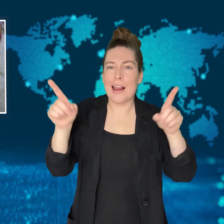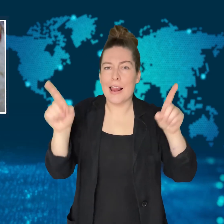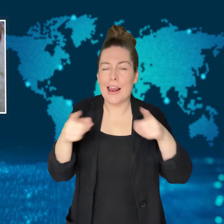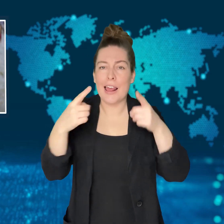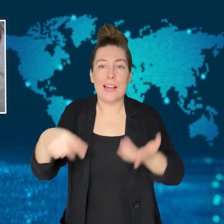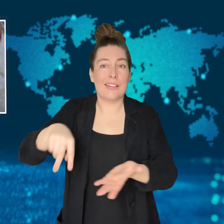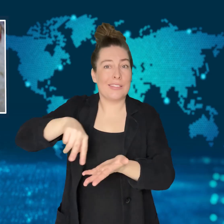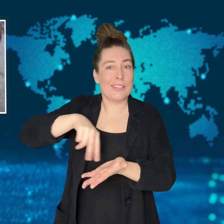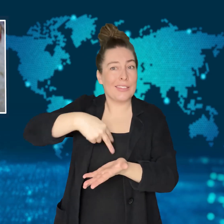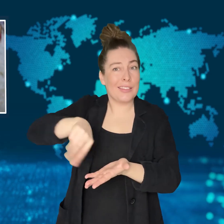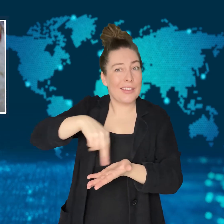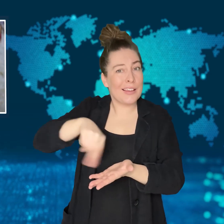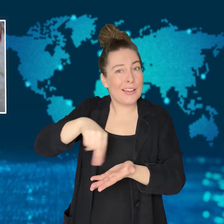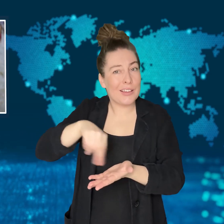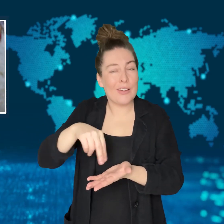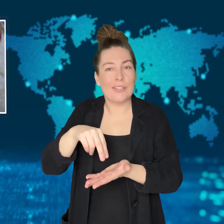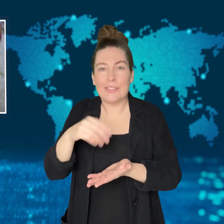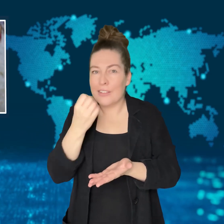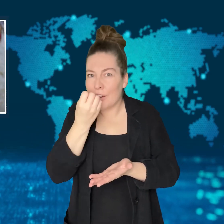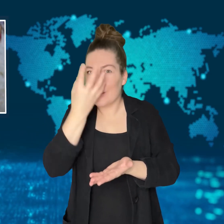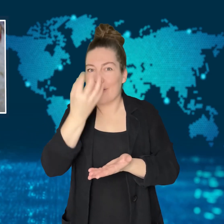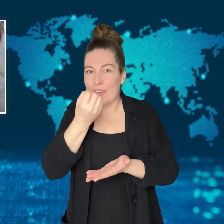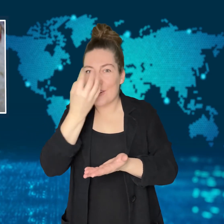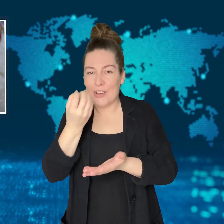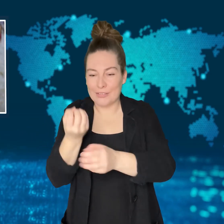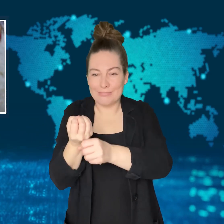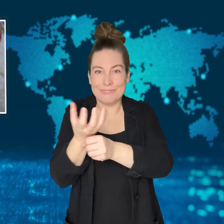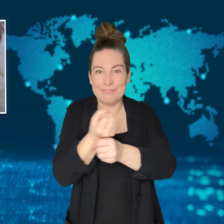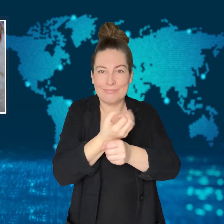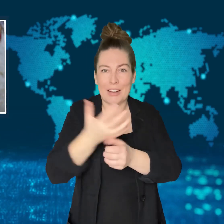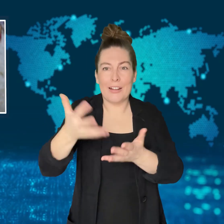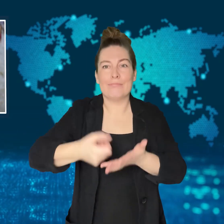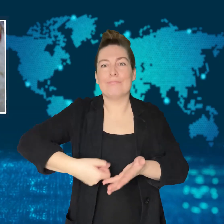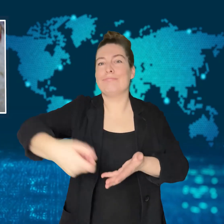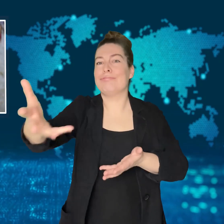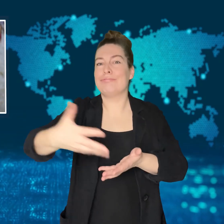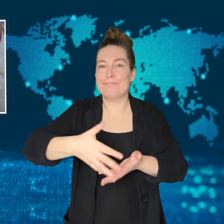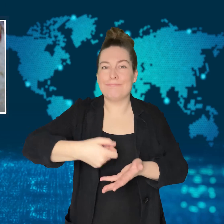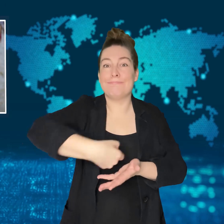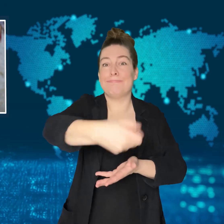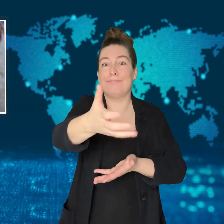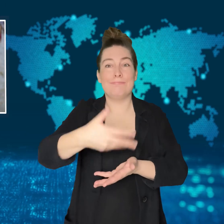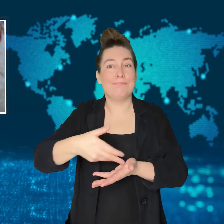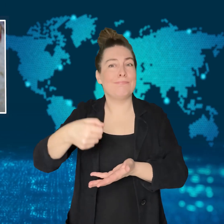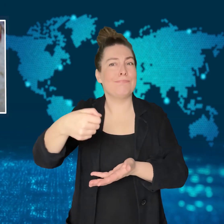The holy baths are preceded by processions of